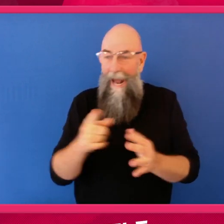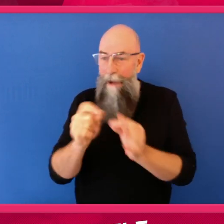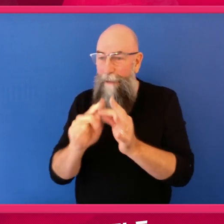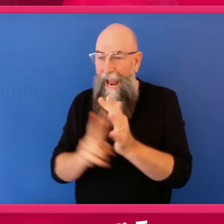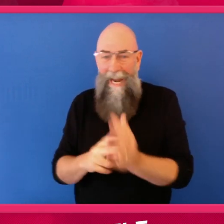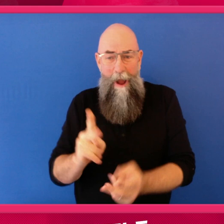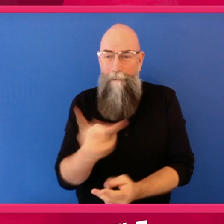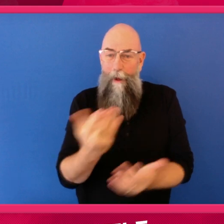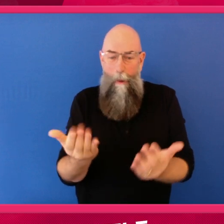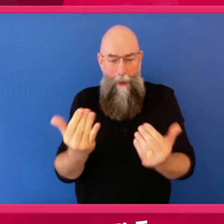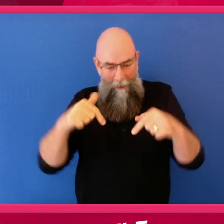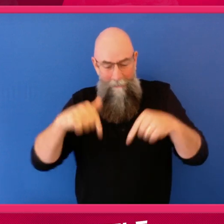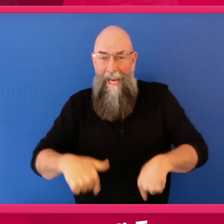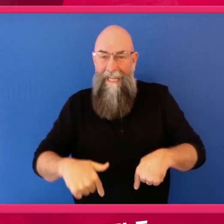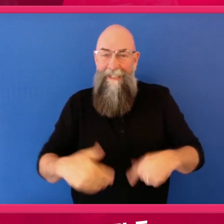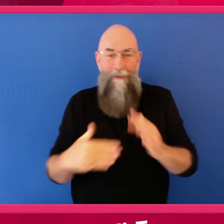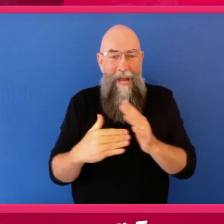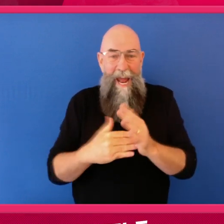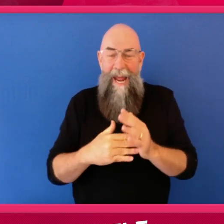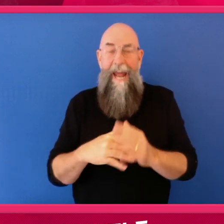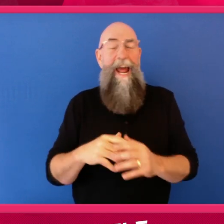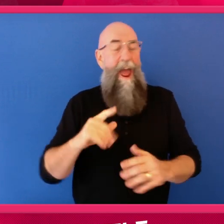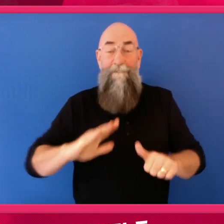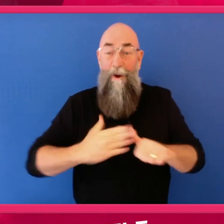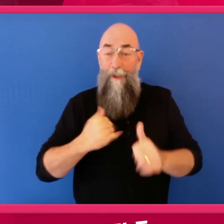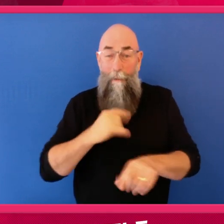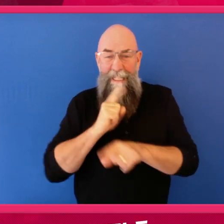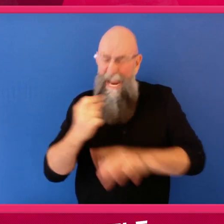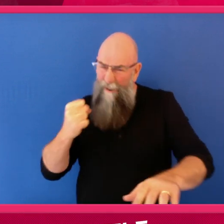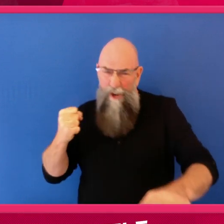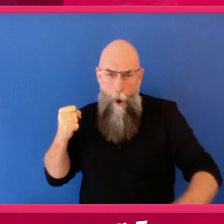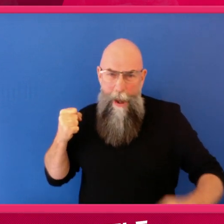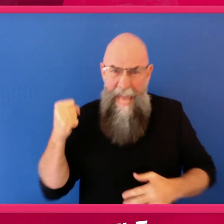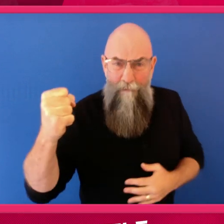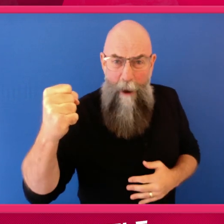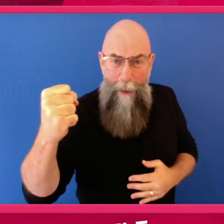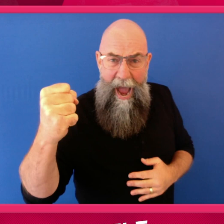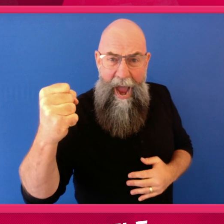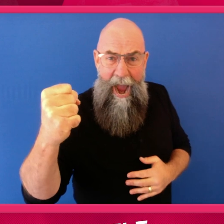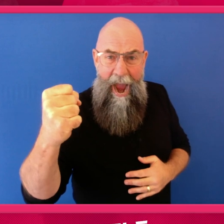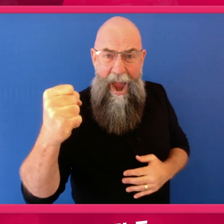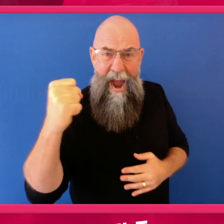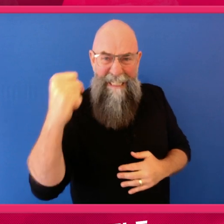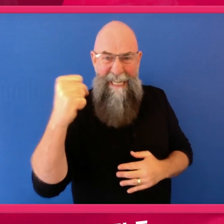result first of all, You Little Ripper! Georgie Tunny: We are going insane in the